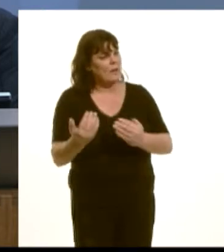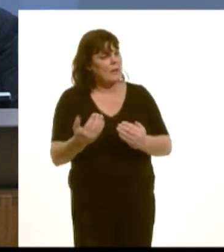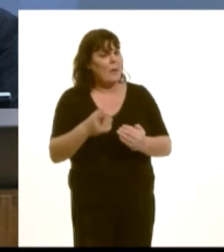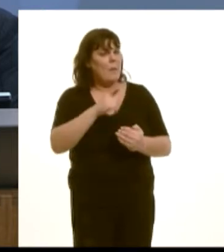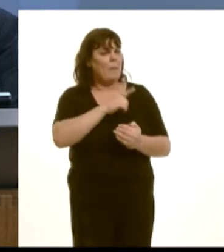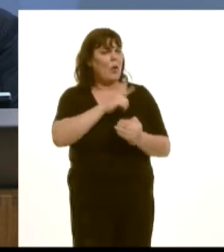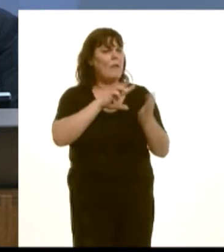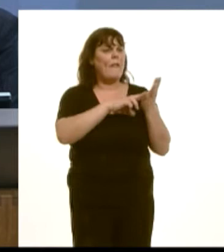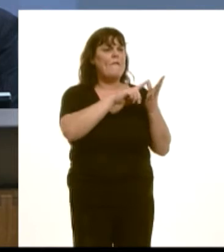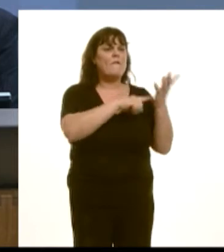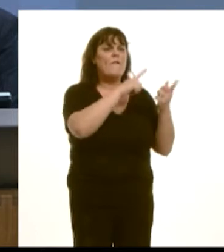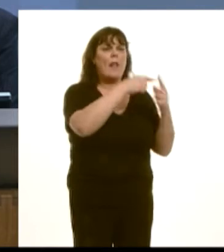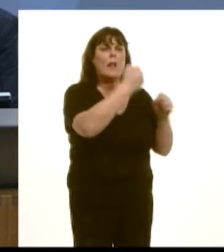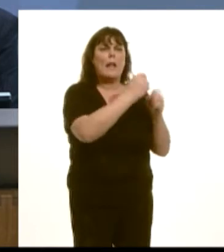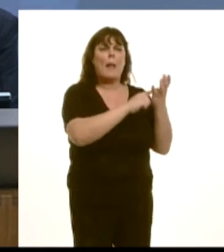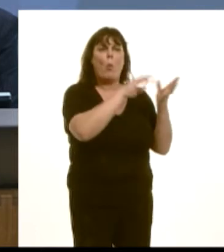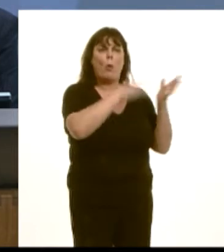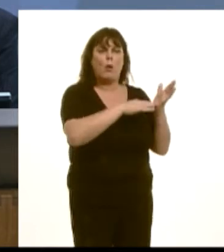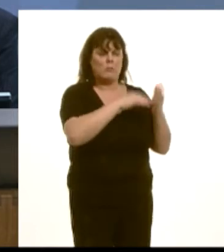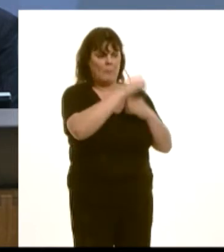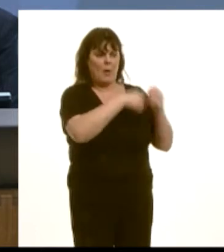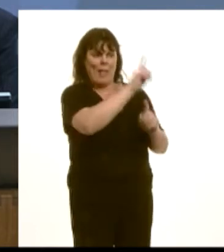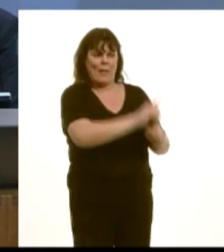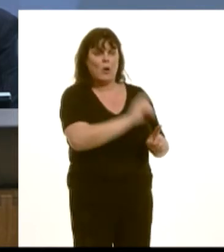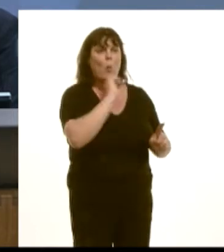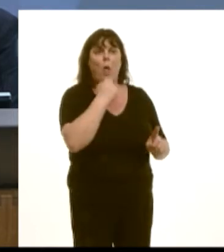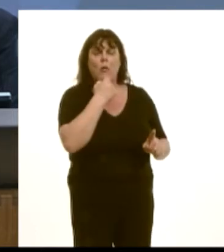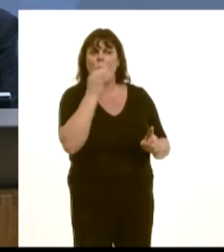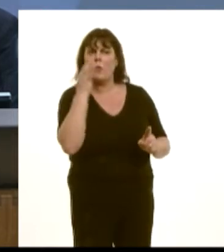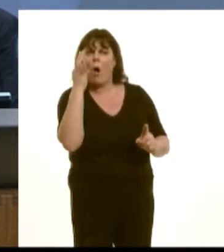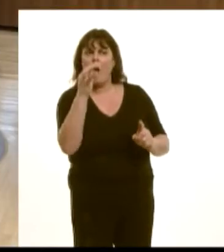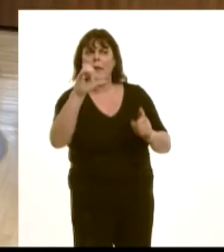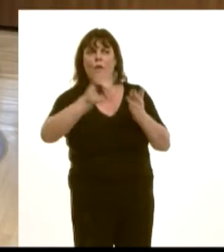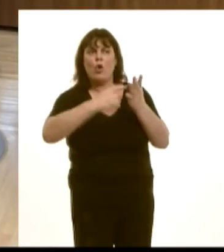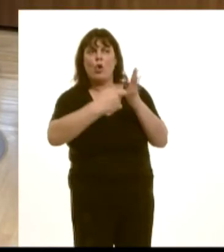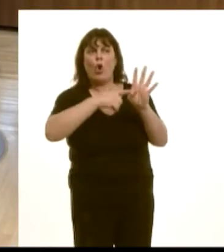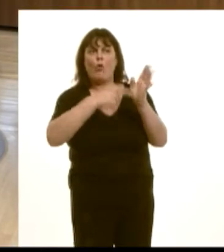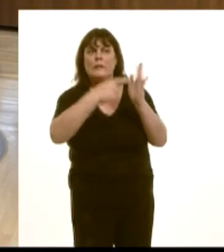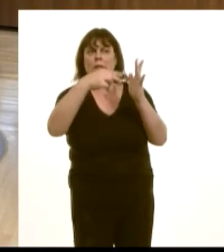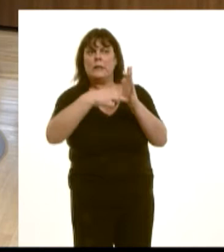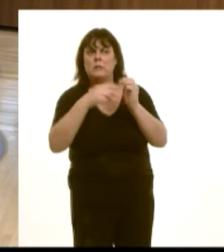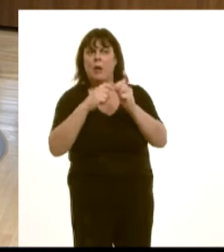Vale of Glamorgan line is to be electrified? So, will the Coryton line also fall under the electrification scheme? Carwyn Jones: It is part of the metro; there